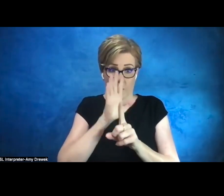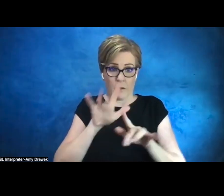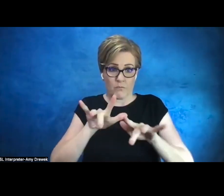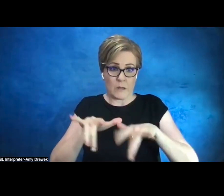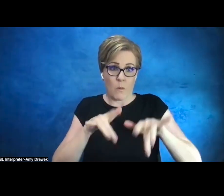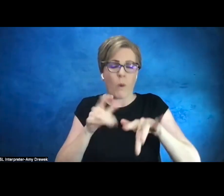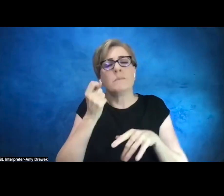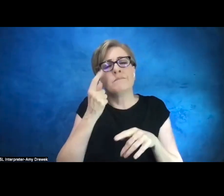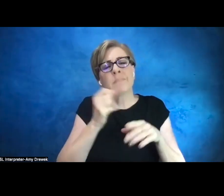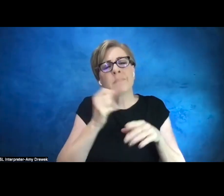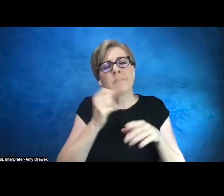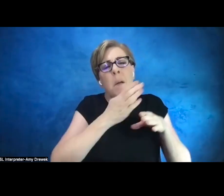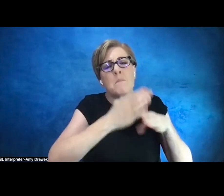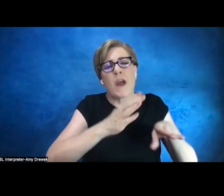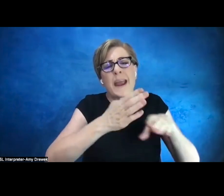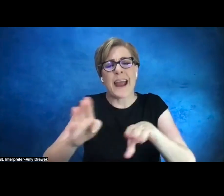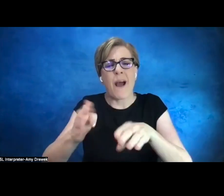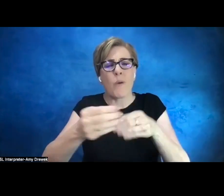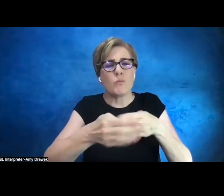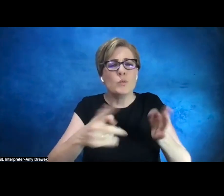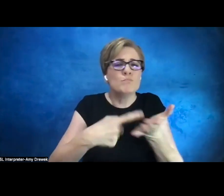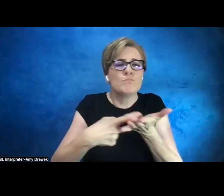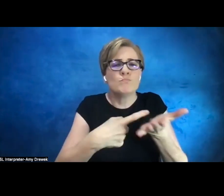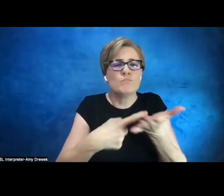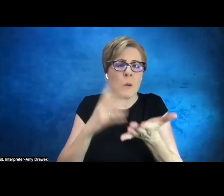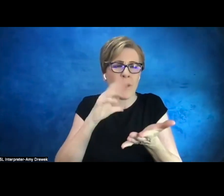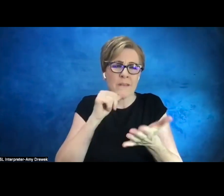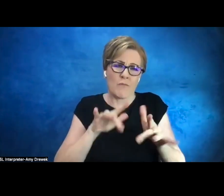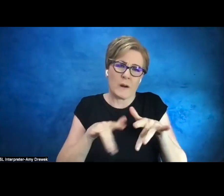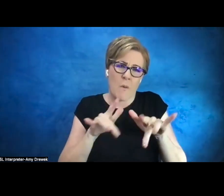breakout room session in the recording. And that's just for informational purposes